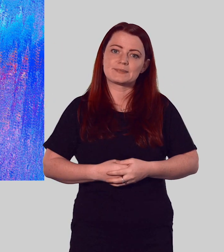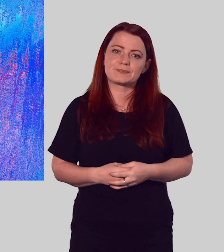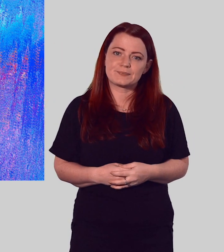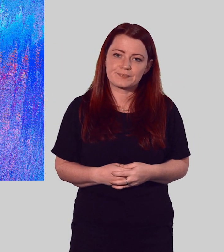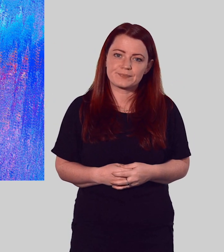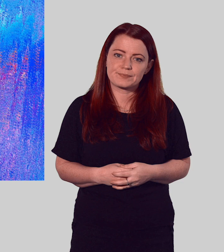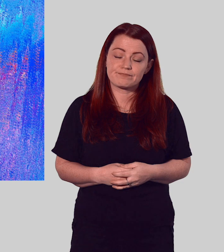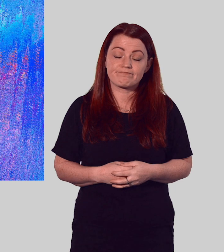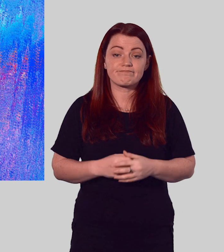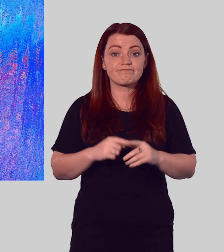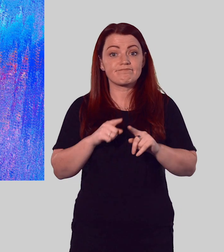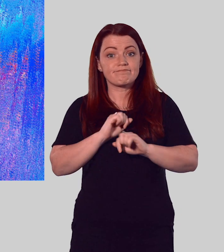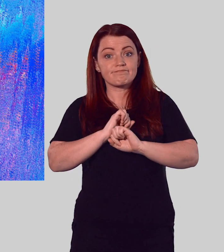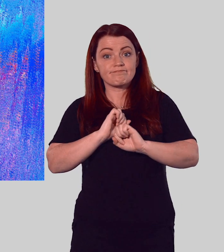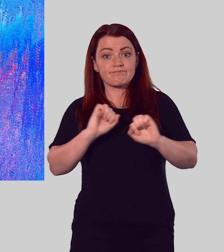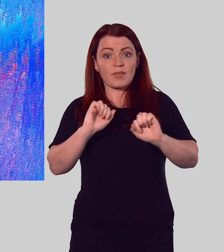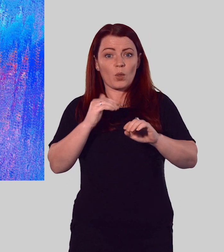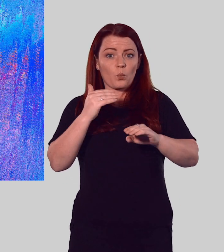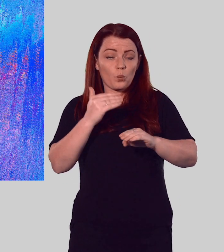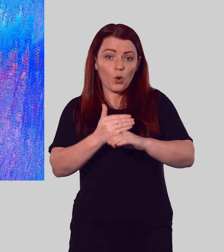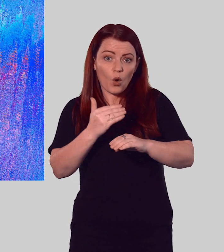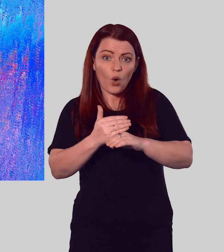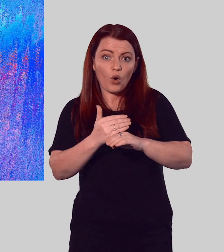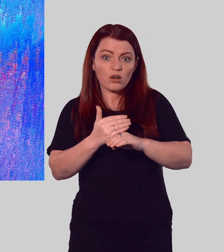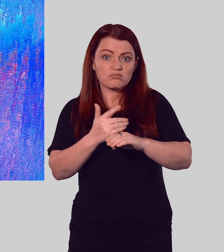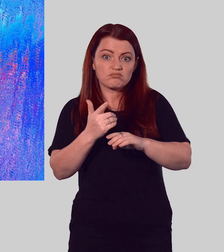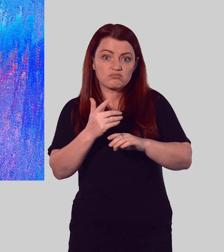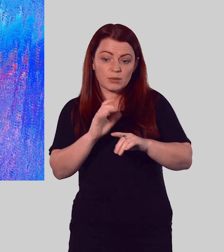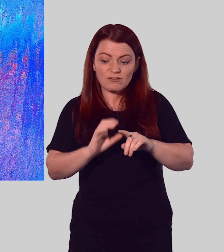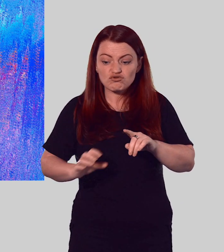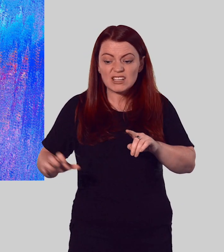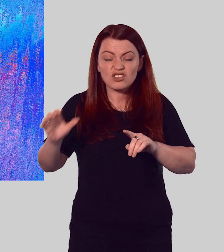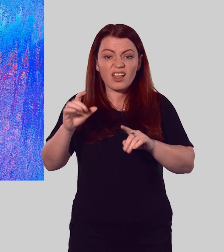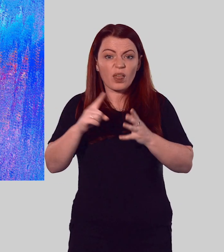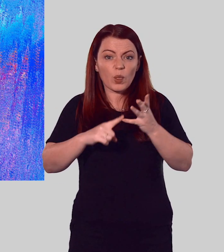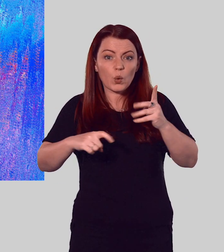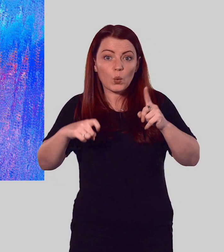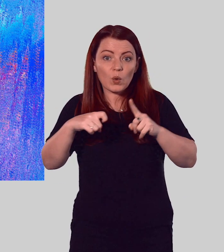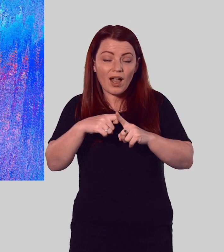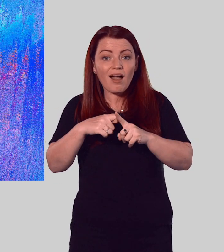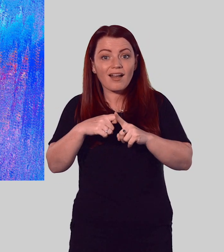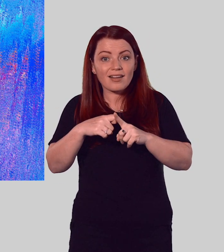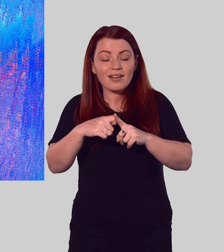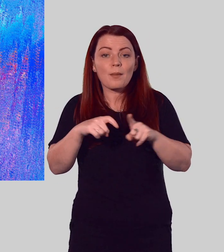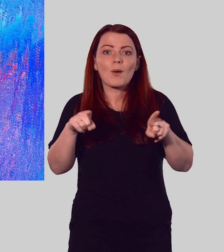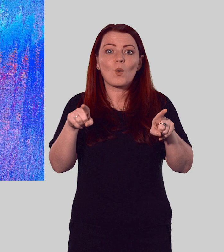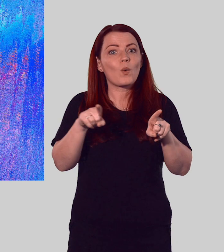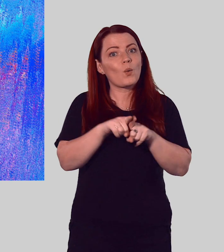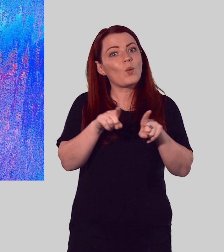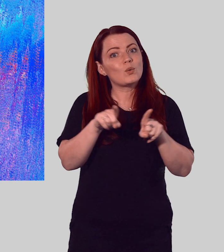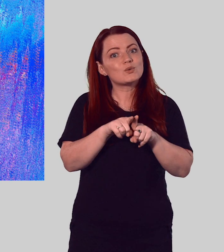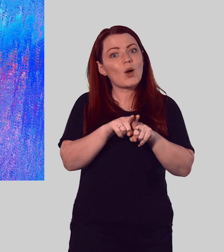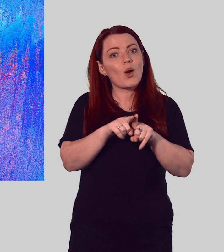work has been taken not just regionally in the UK but has also been taken into parts